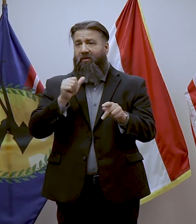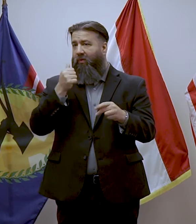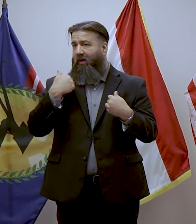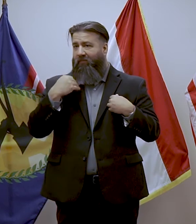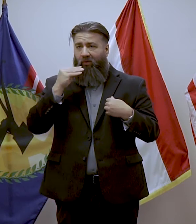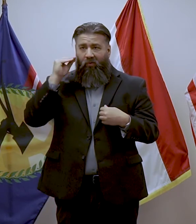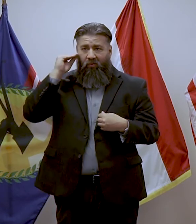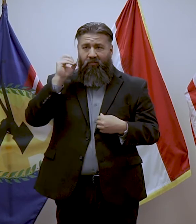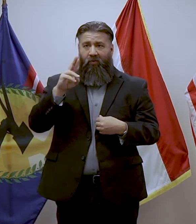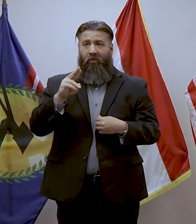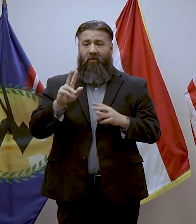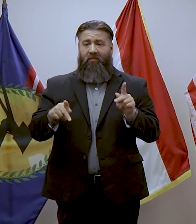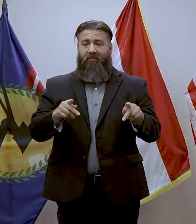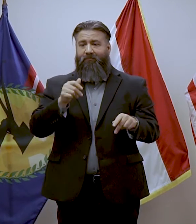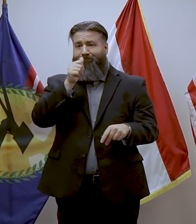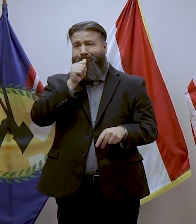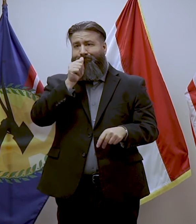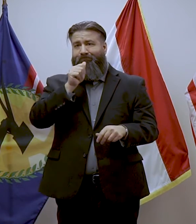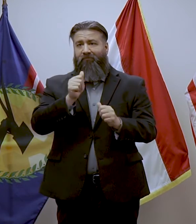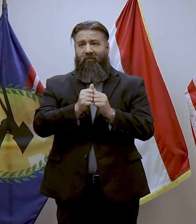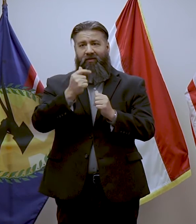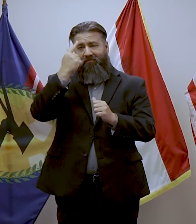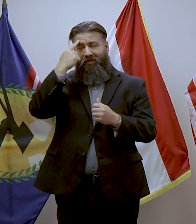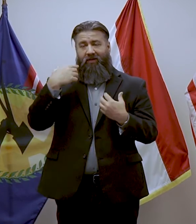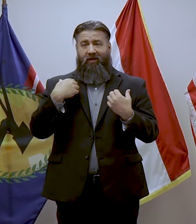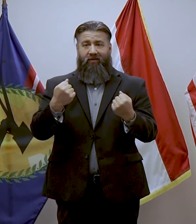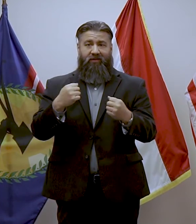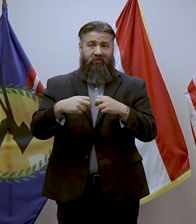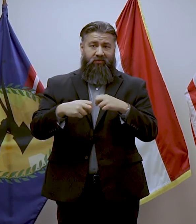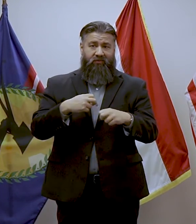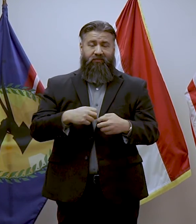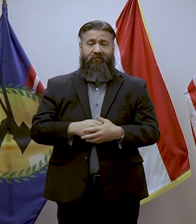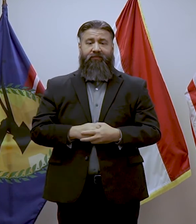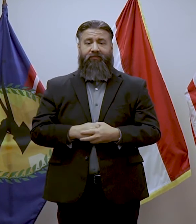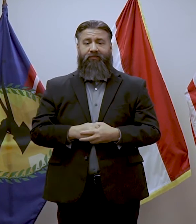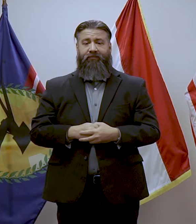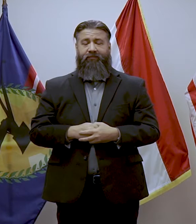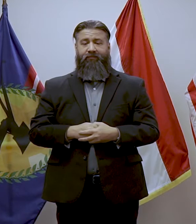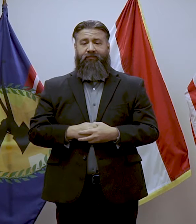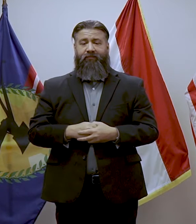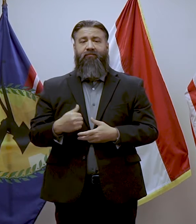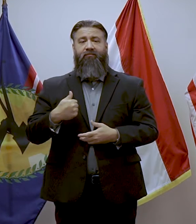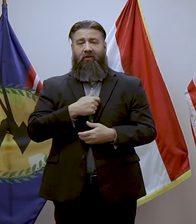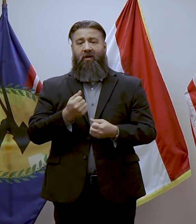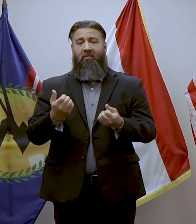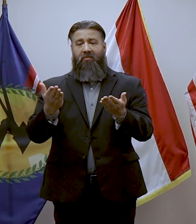Yeah. So our proposal includes some of what we've heard from the residents, and that's